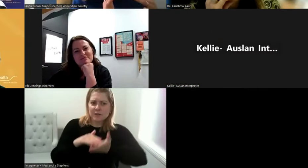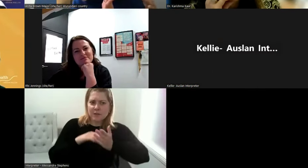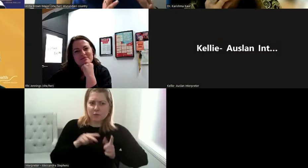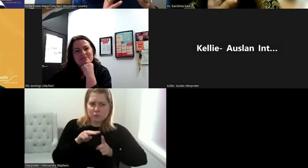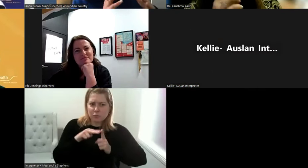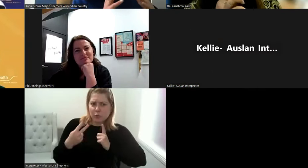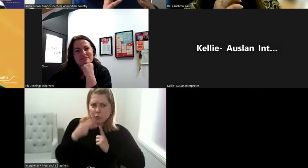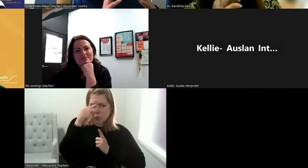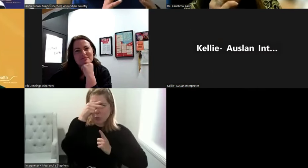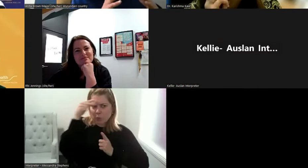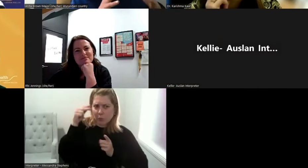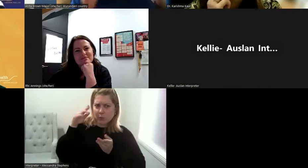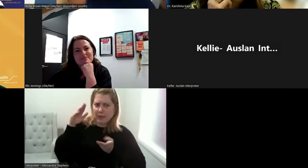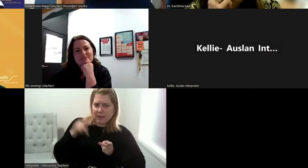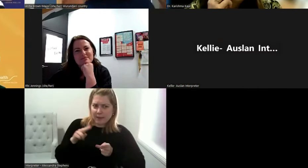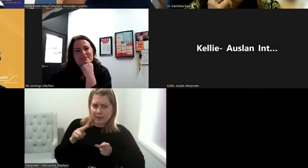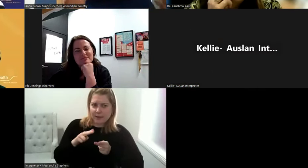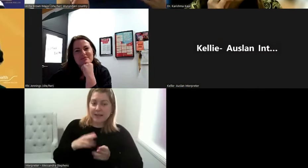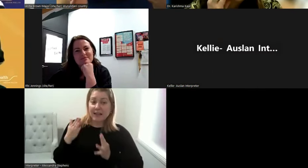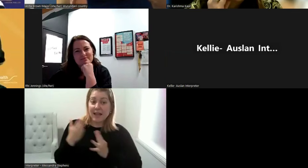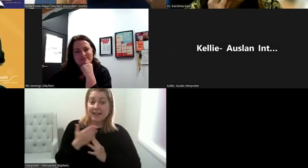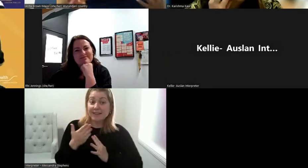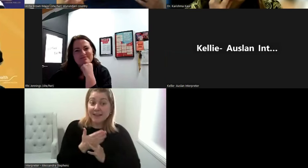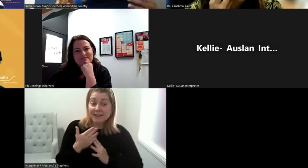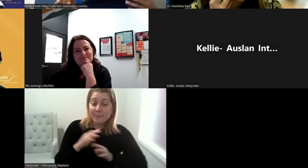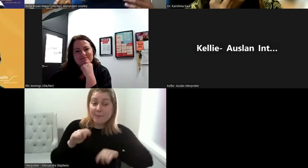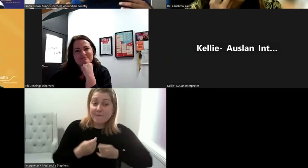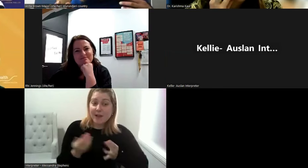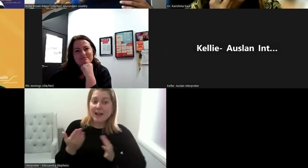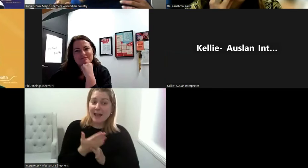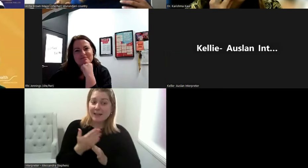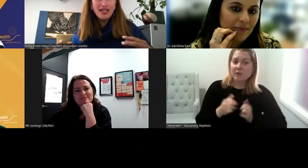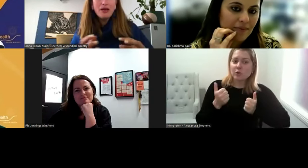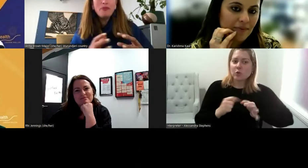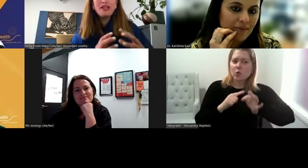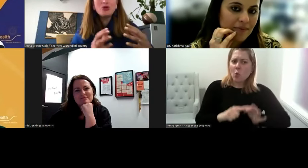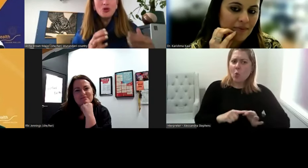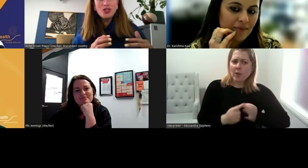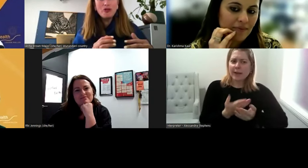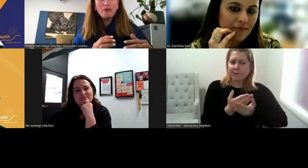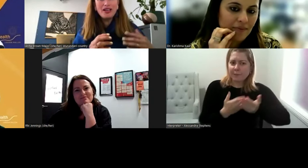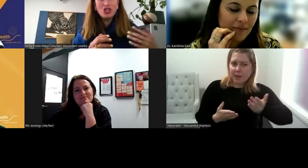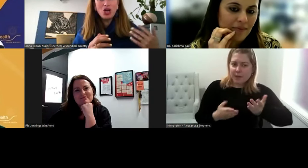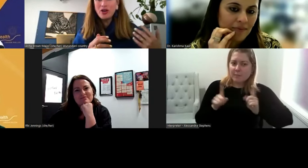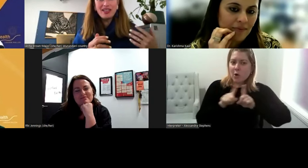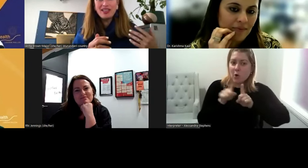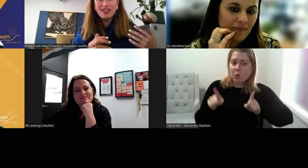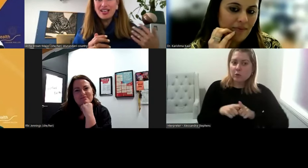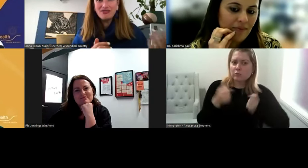about access to good quality information, but it's also about knowing that you can actually